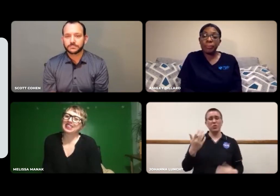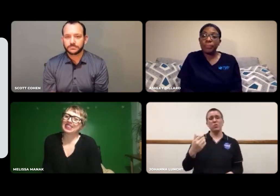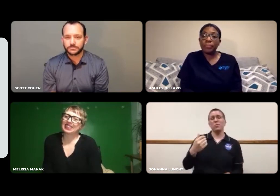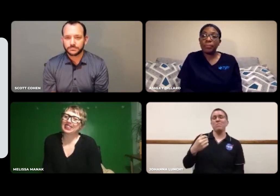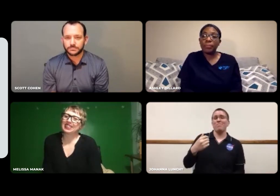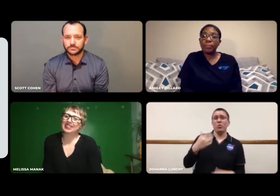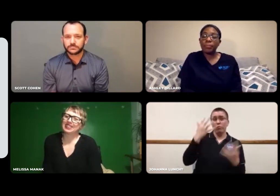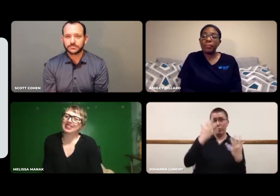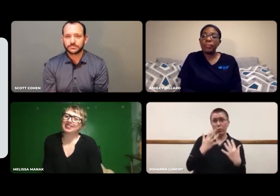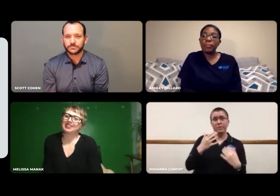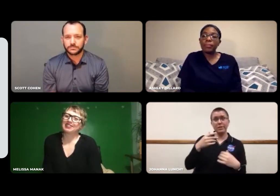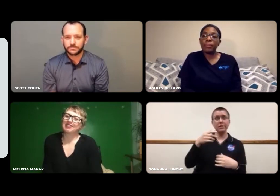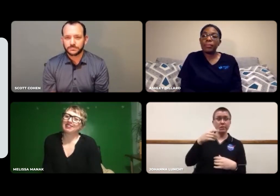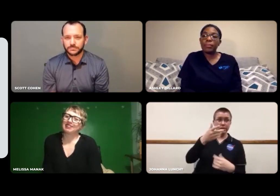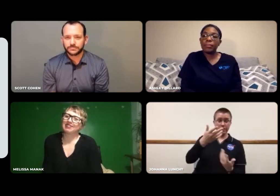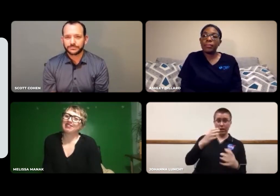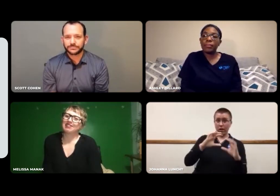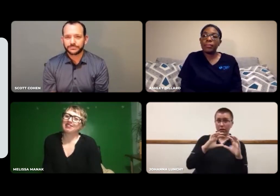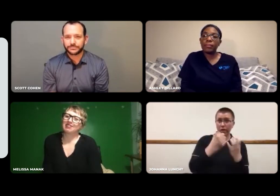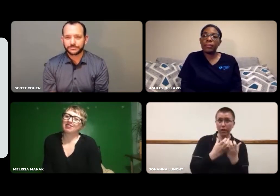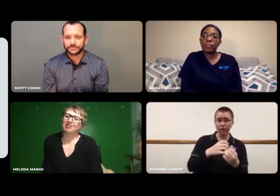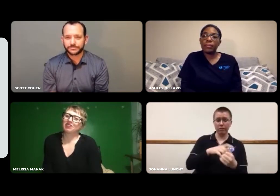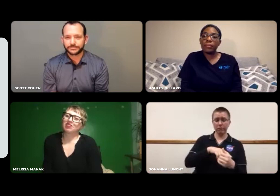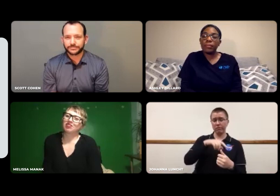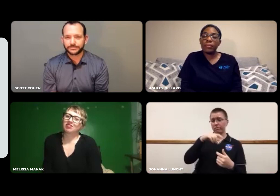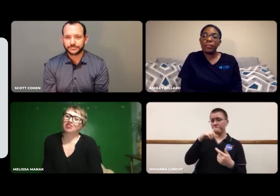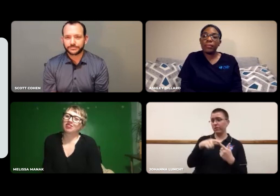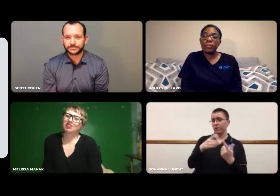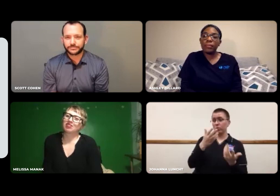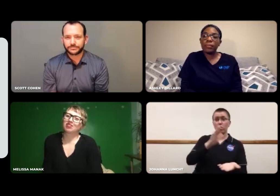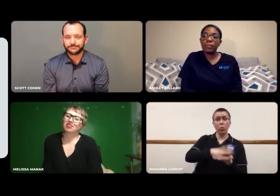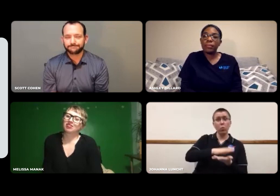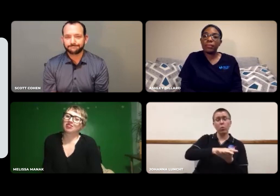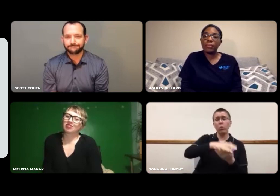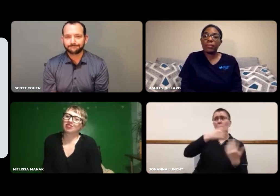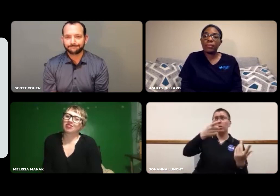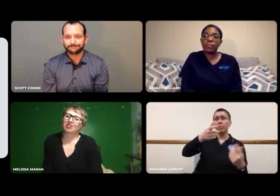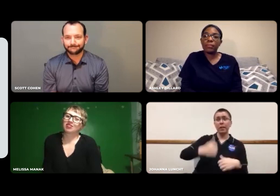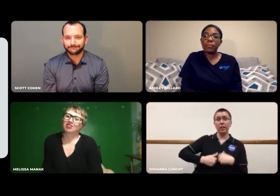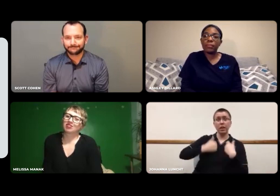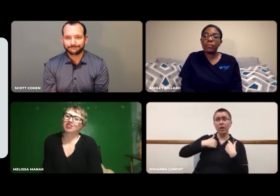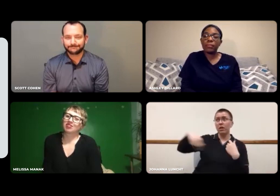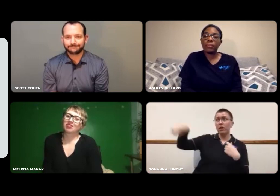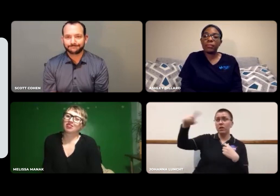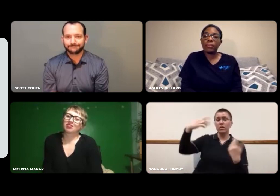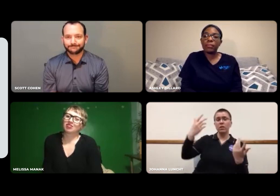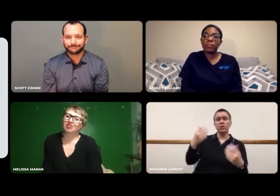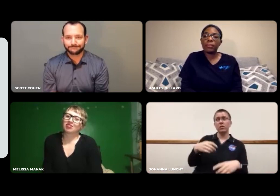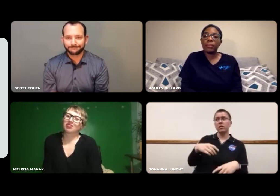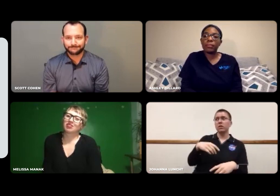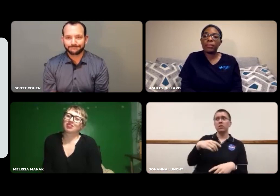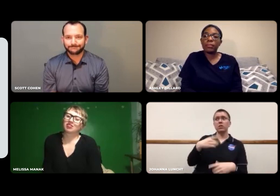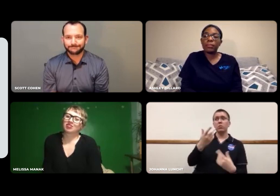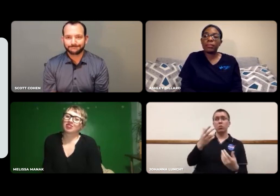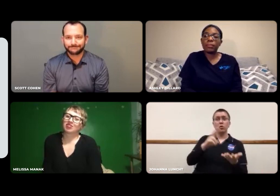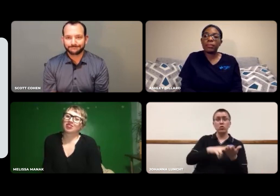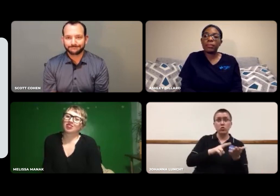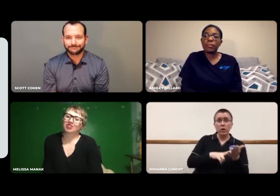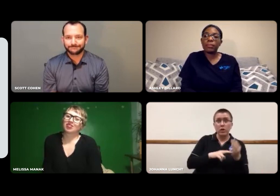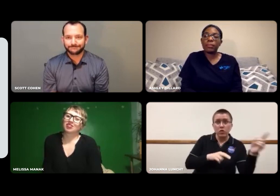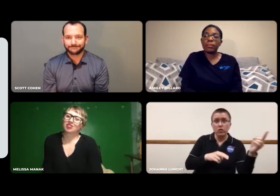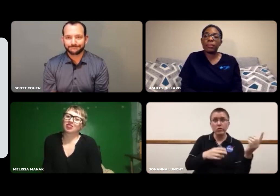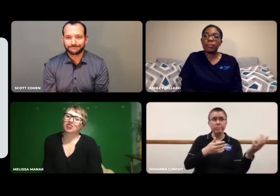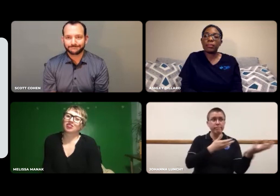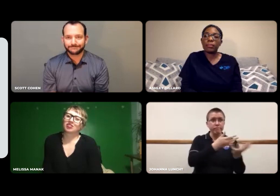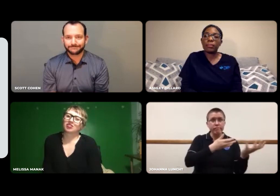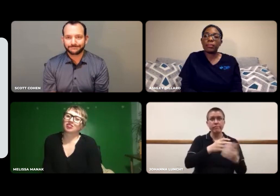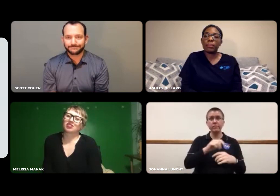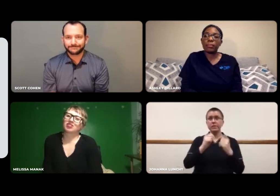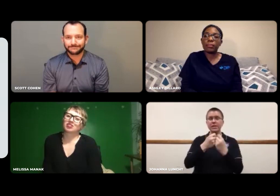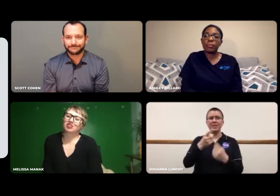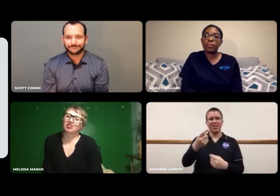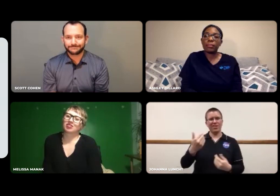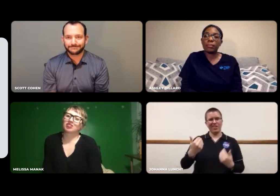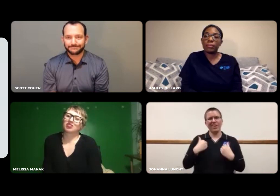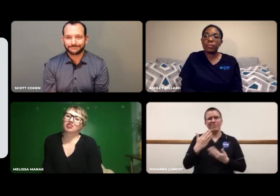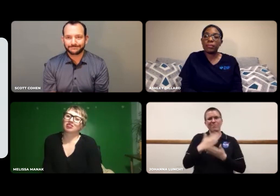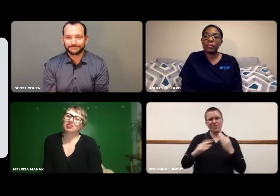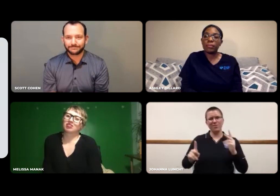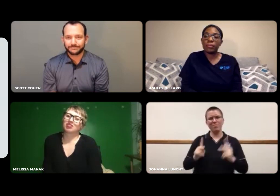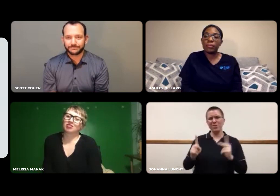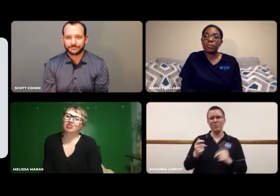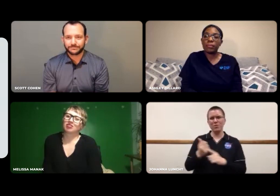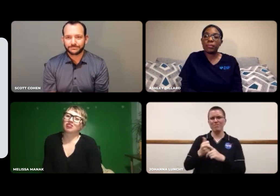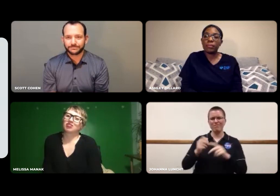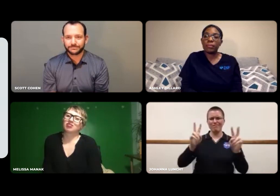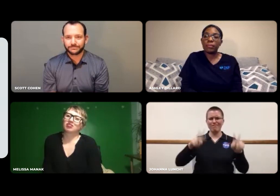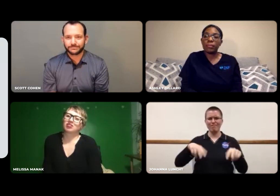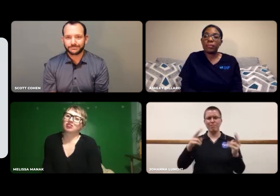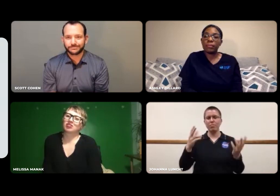Unfortunately, out in life, in the world, you'll encounter people who look down on you.